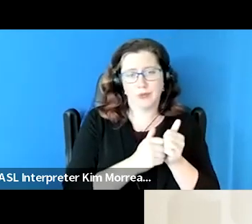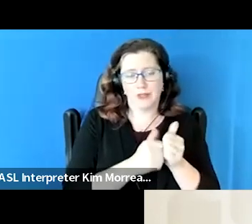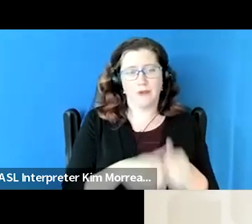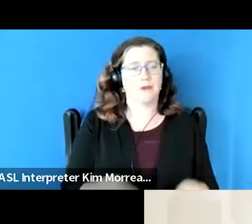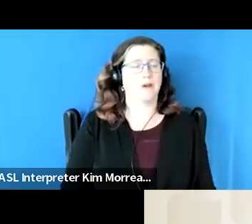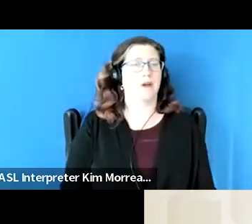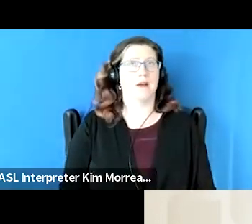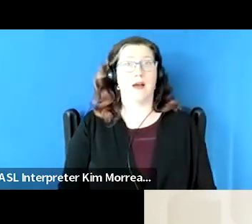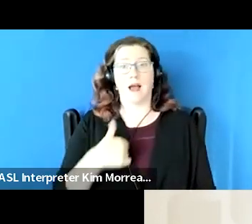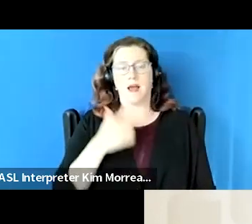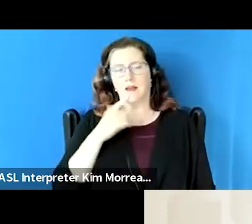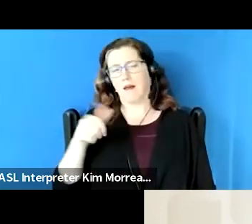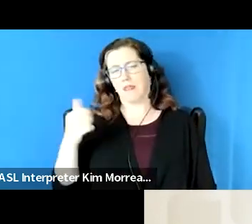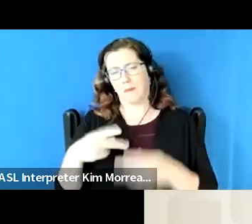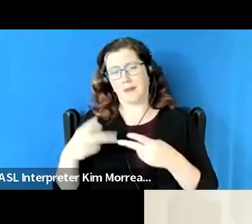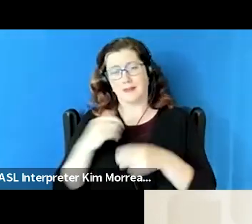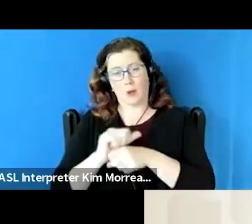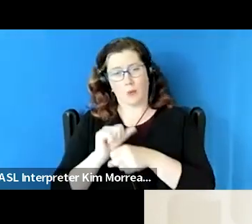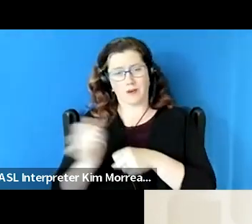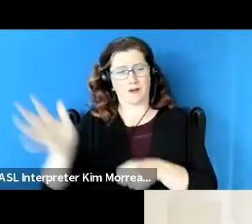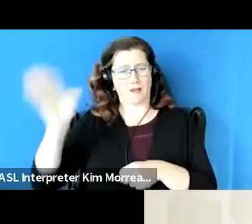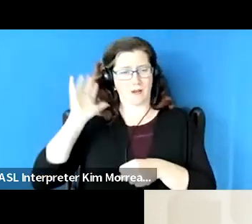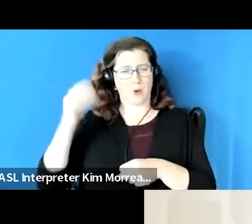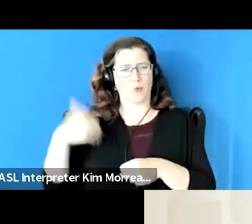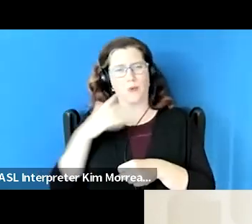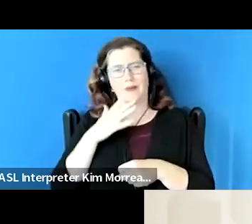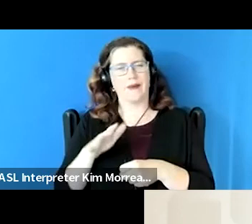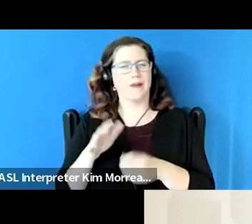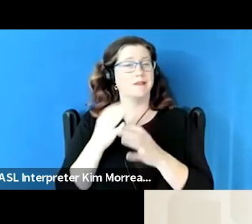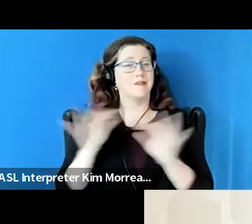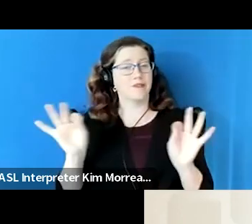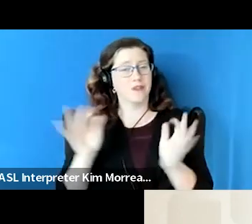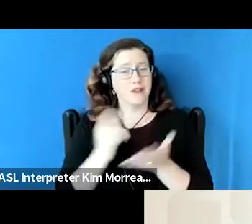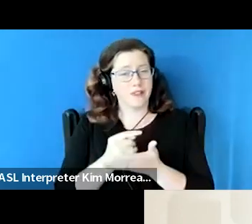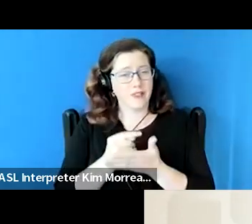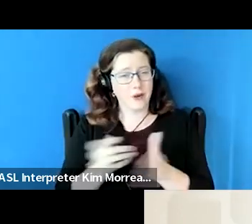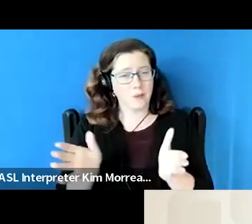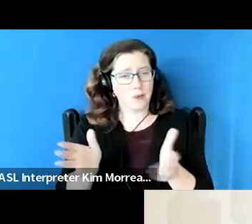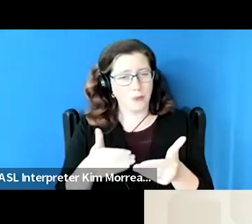Aids Project, I worked at a long time ago, we had a complimentary therapies room that was ostensibly